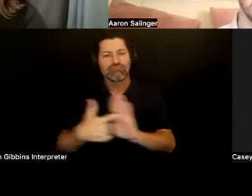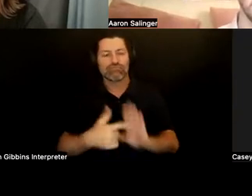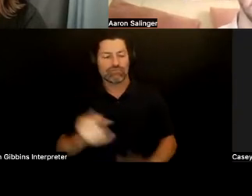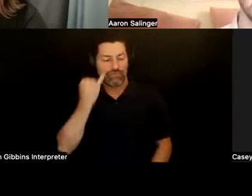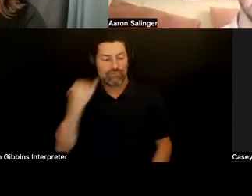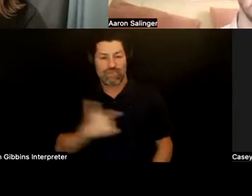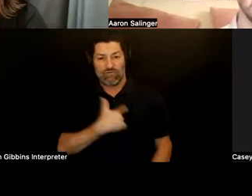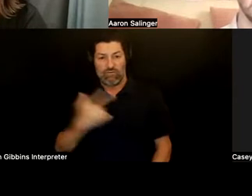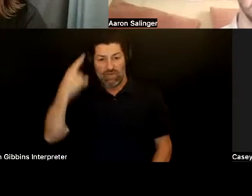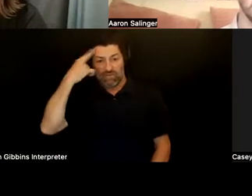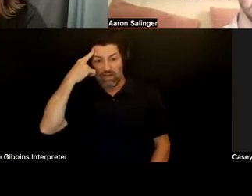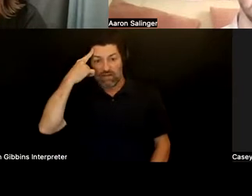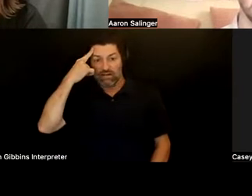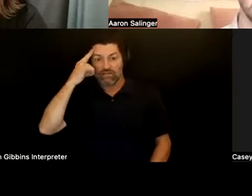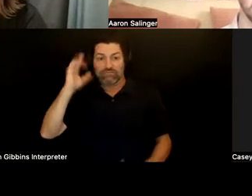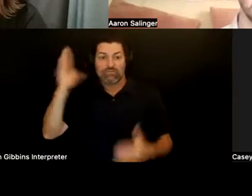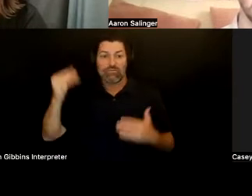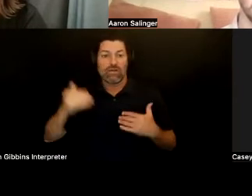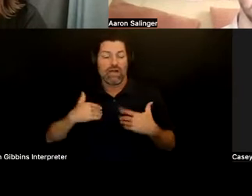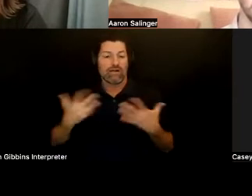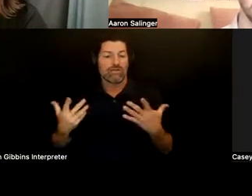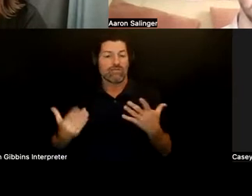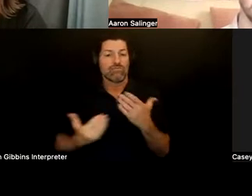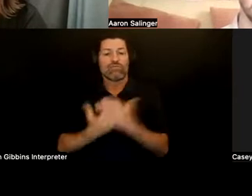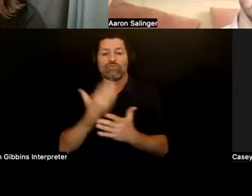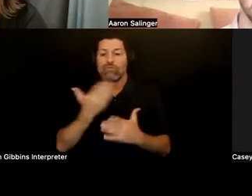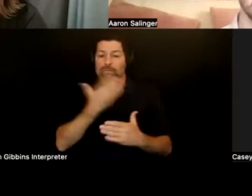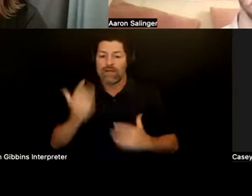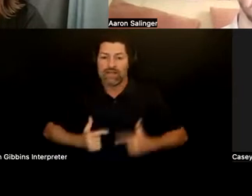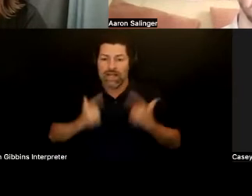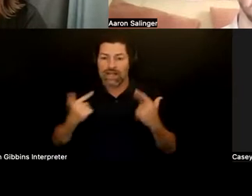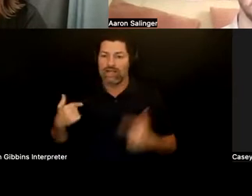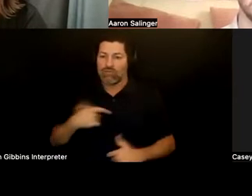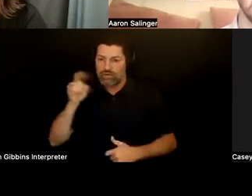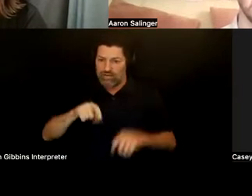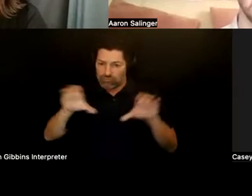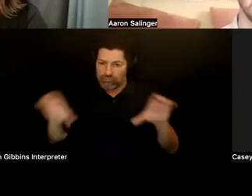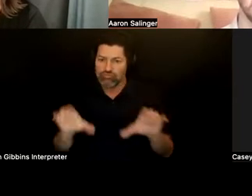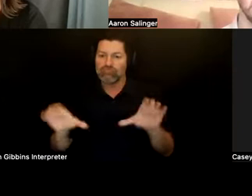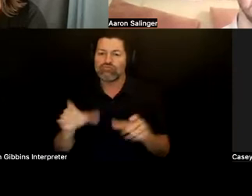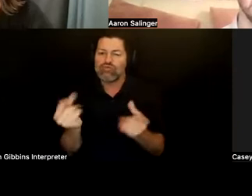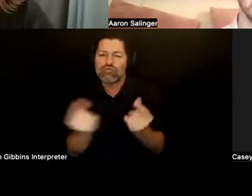19:50:29 We're gonna have some sort of messianic age. 19:50:32 Then we have to bring it about ourselves. that this is not something that's going to